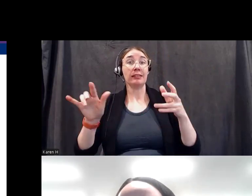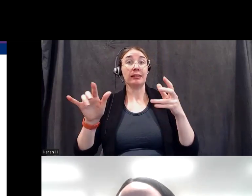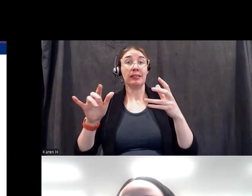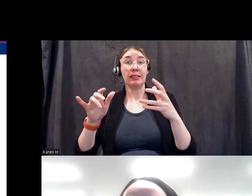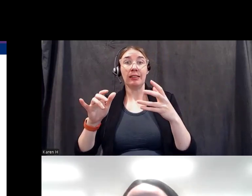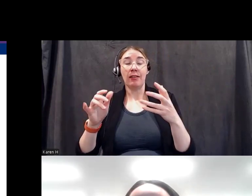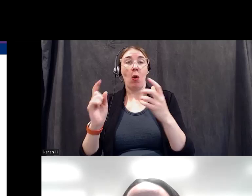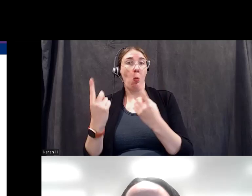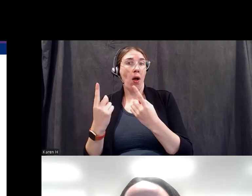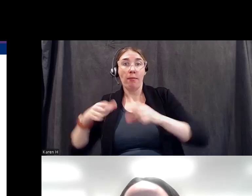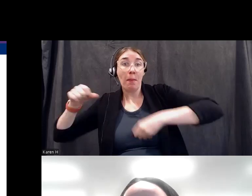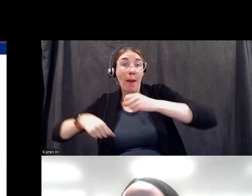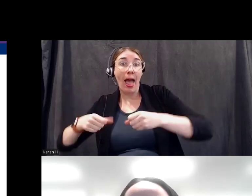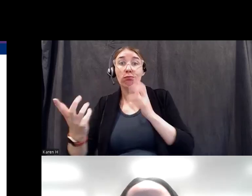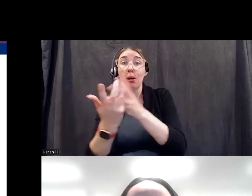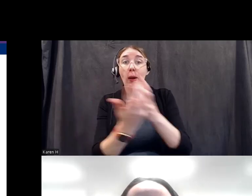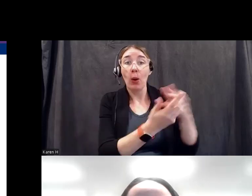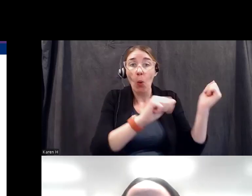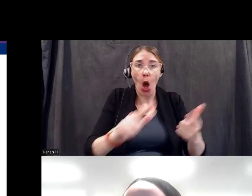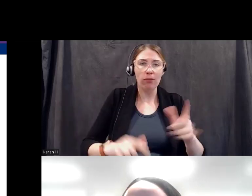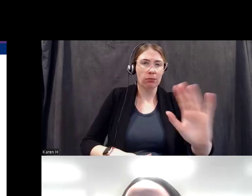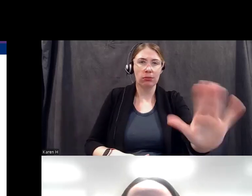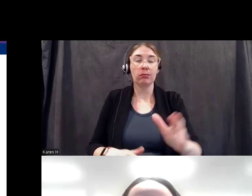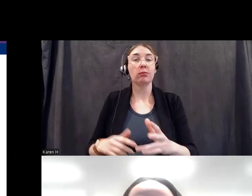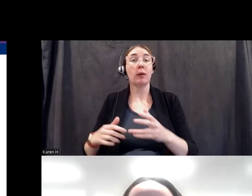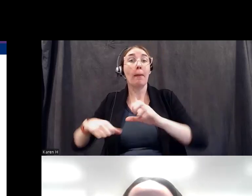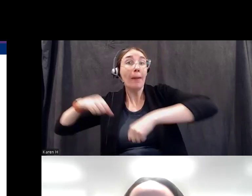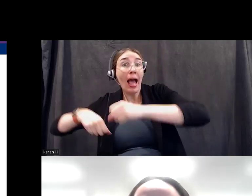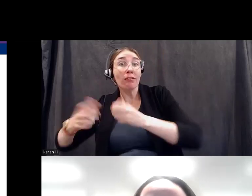a trike might work for another, you know, different types will work for a different person.